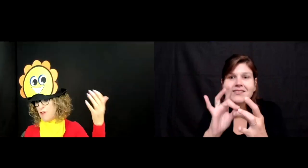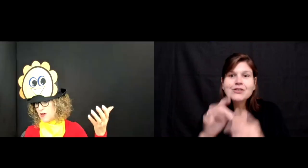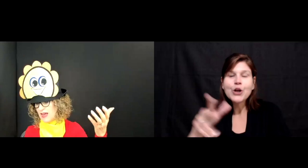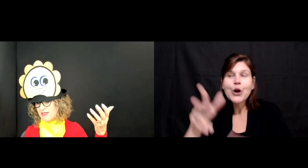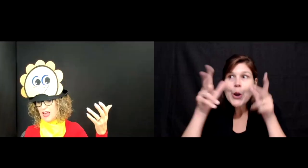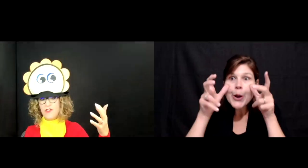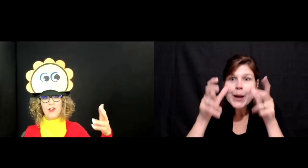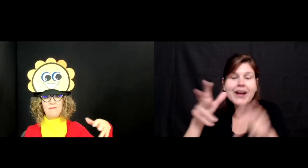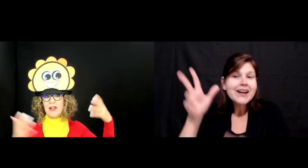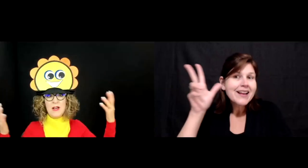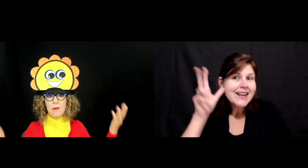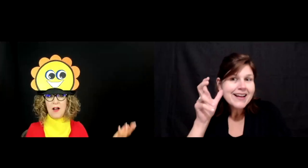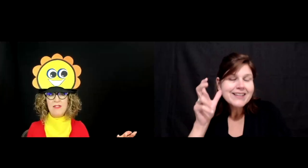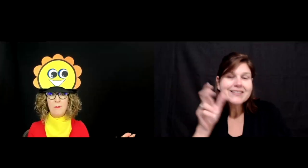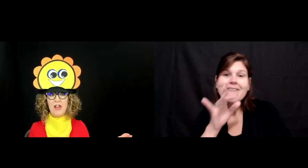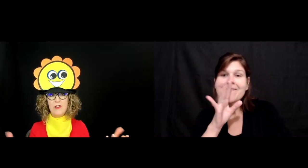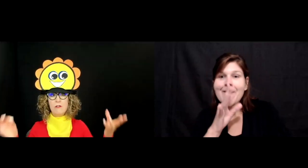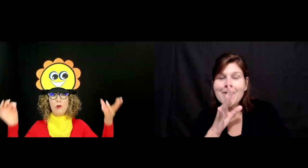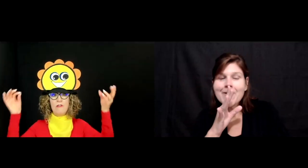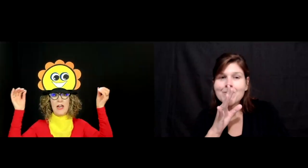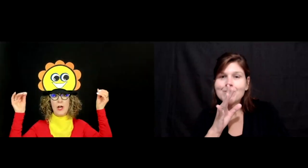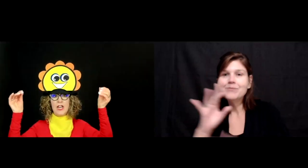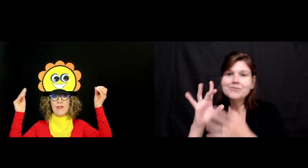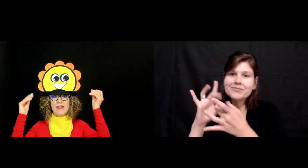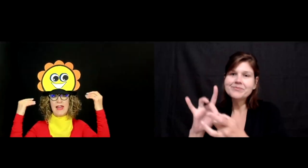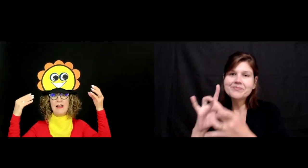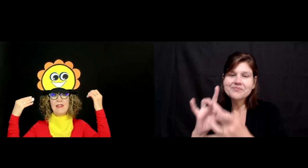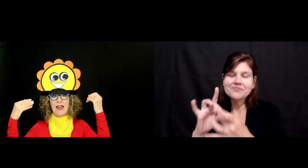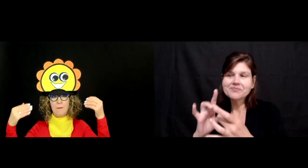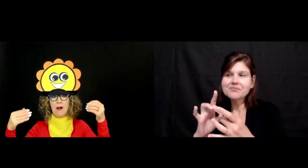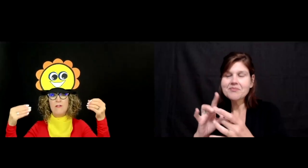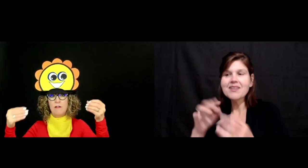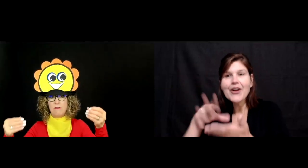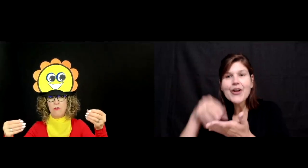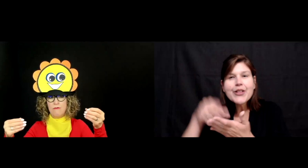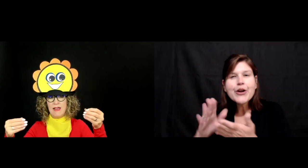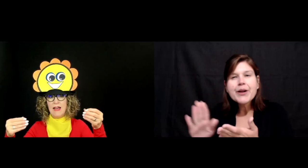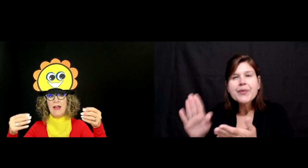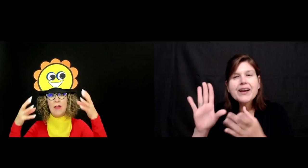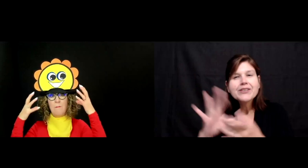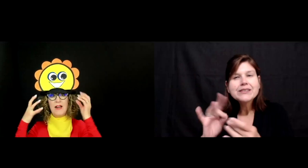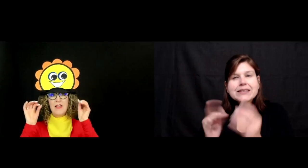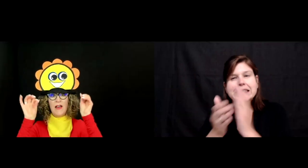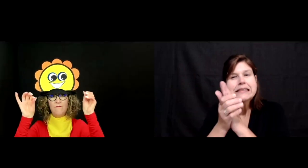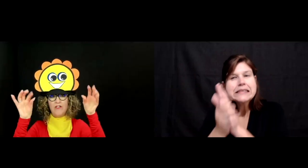vocalization, participation in story. They're learning the skills to take part in story, They're building that vision,